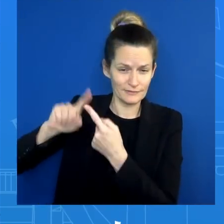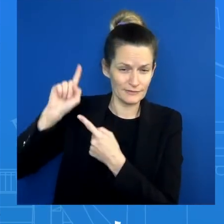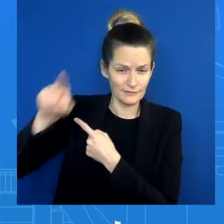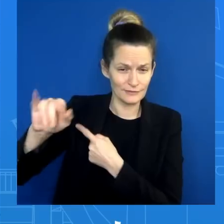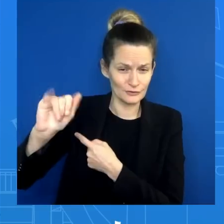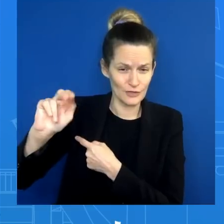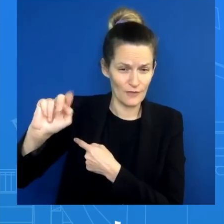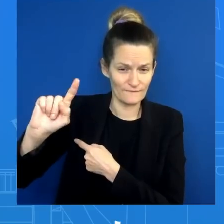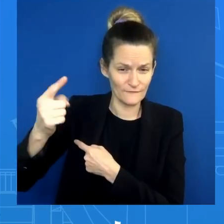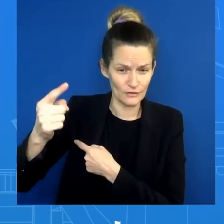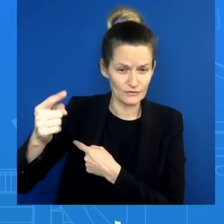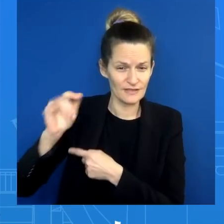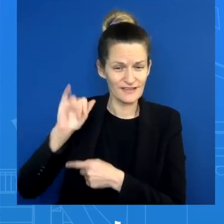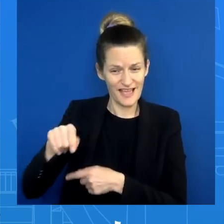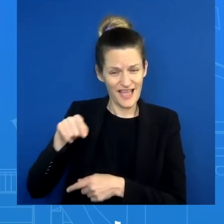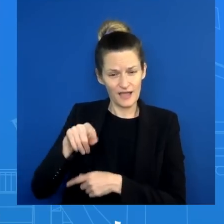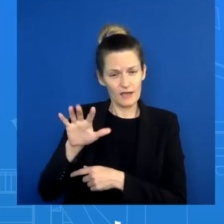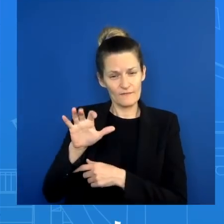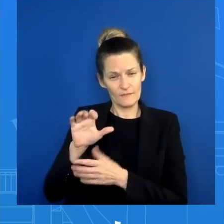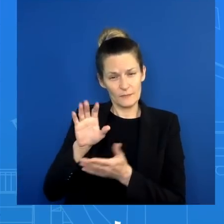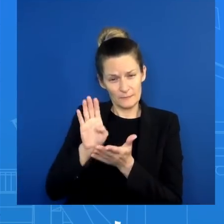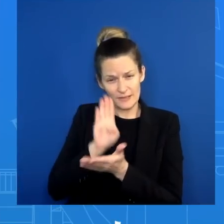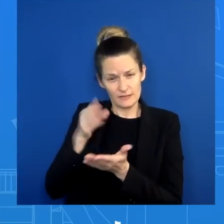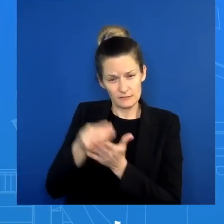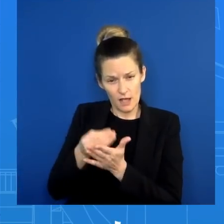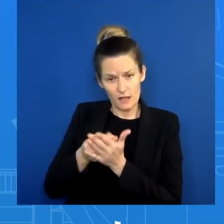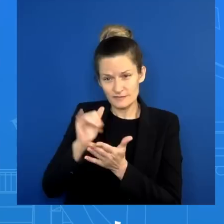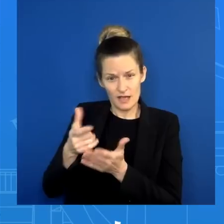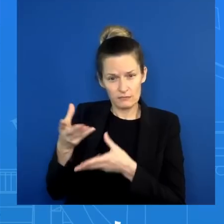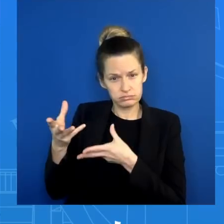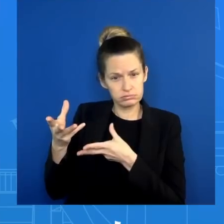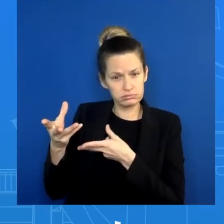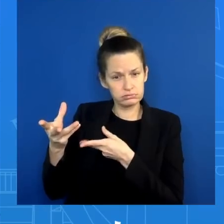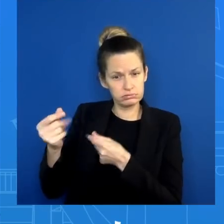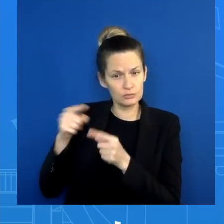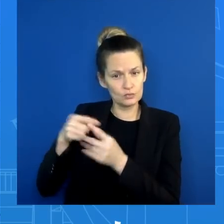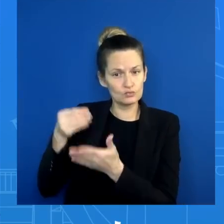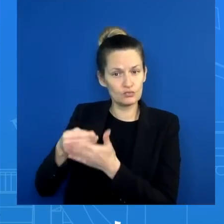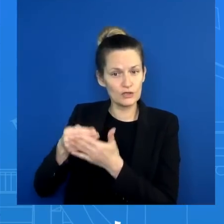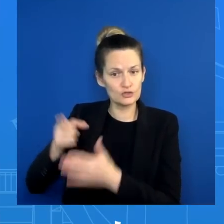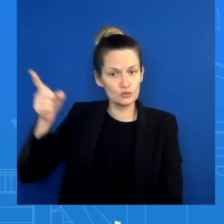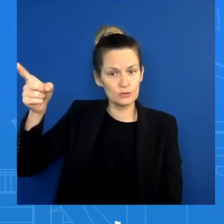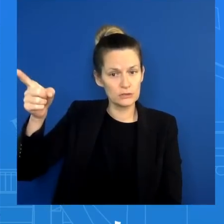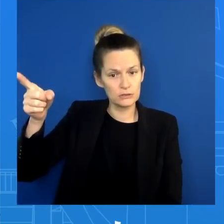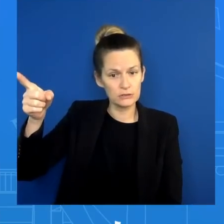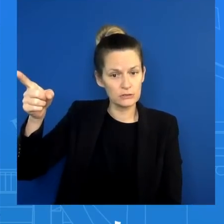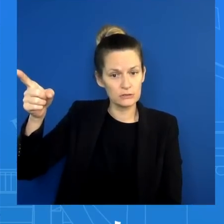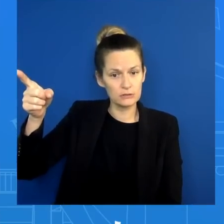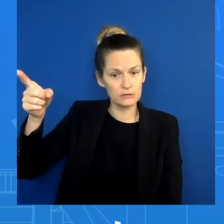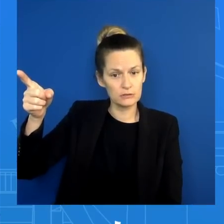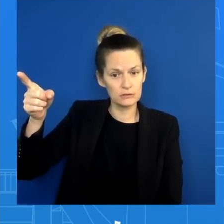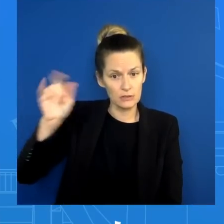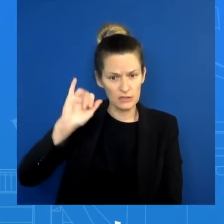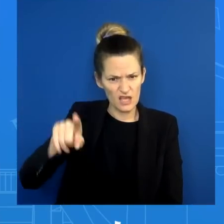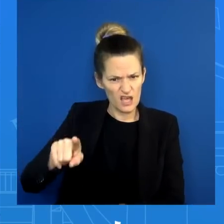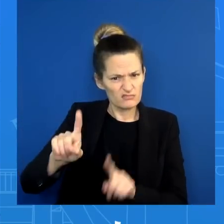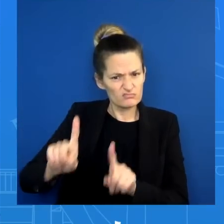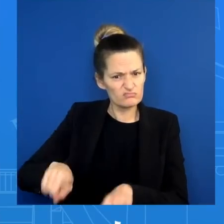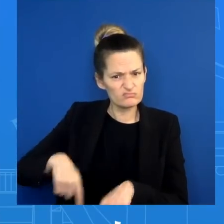Right. That was actually not happening throughout almost for two years now. So that's going to be coming back at the same time